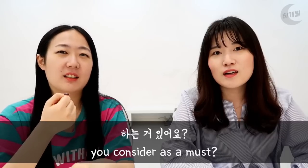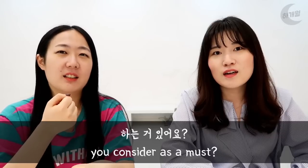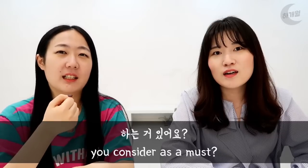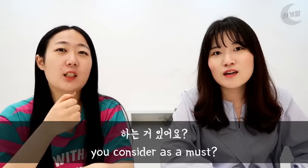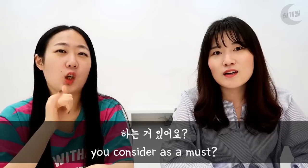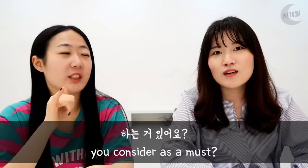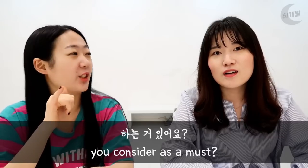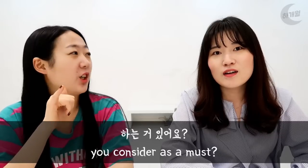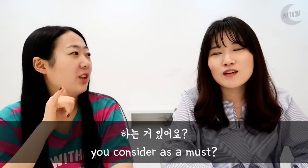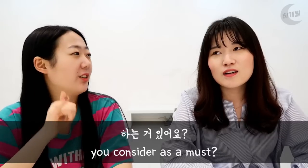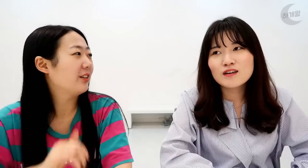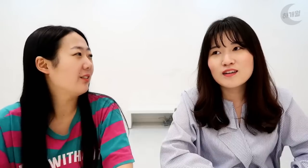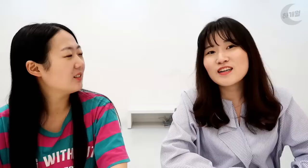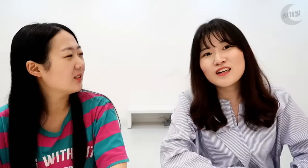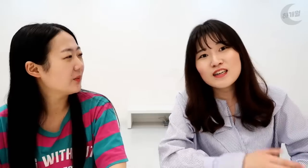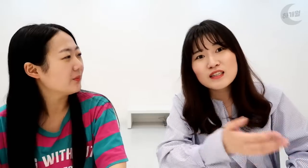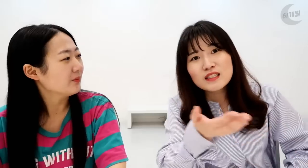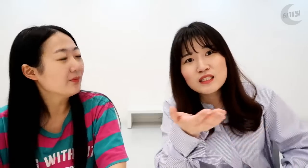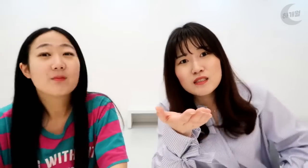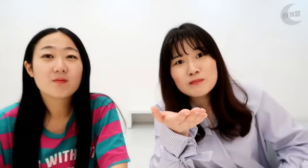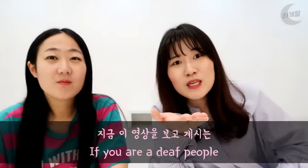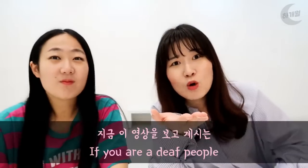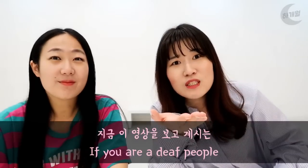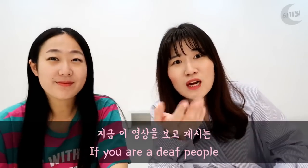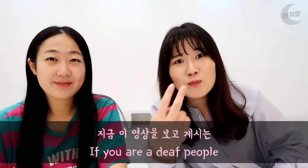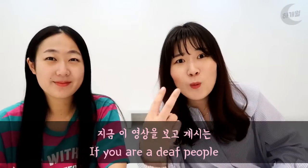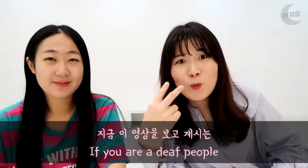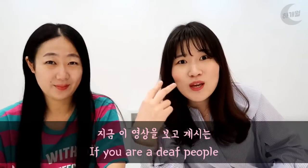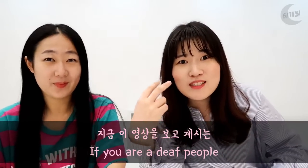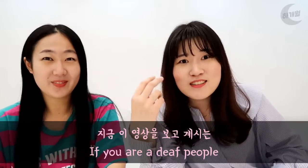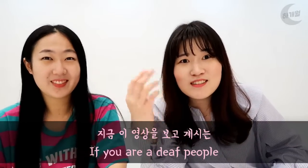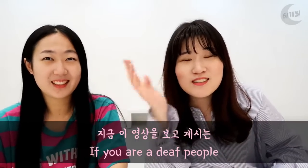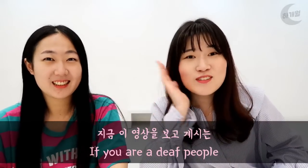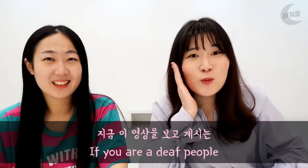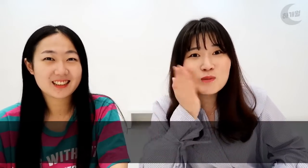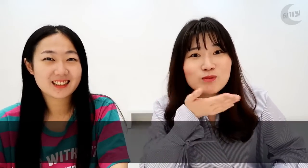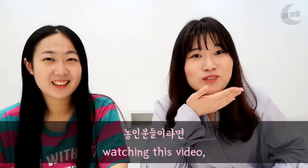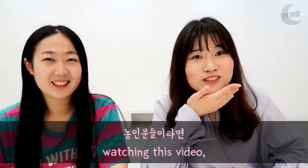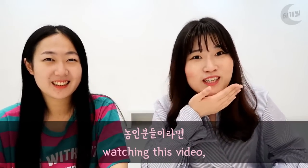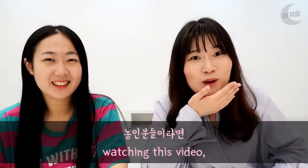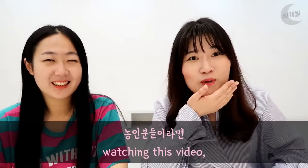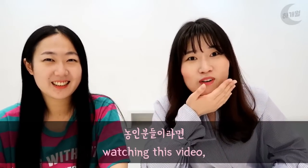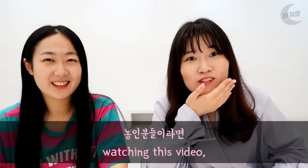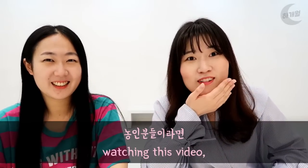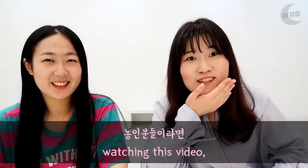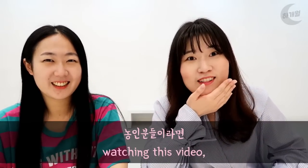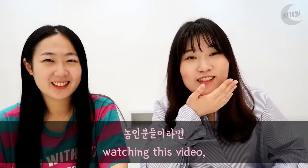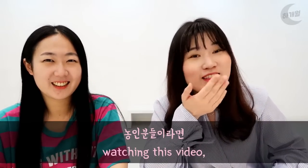you consider as a must? If you are a deaf people watching this video,